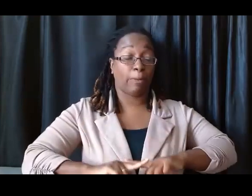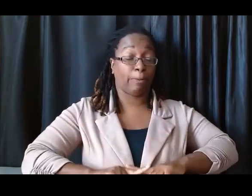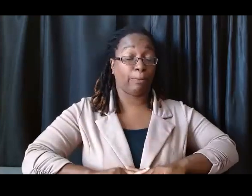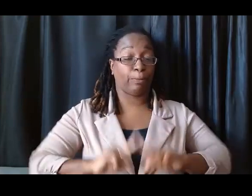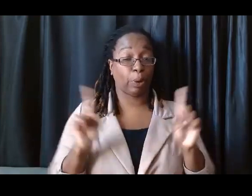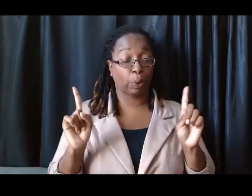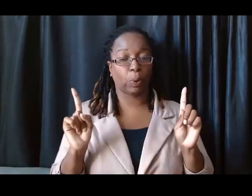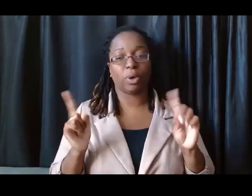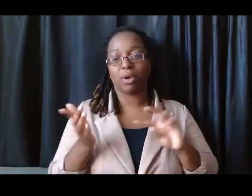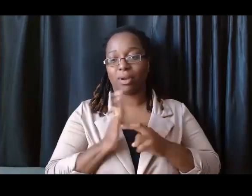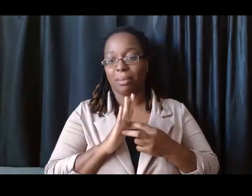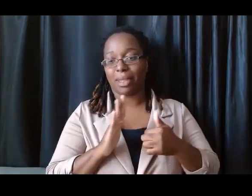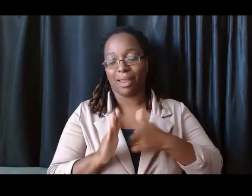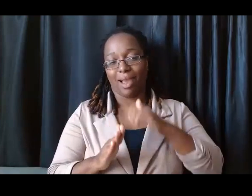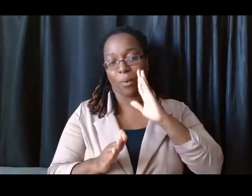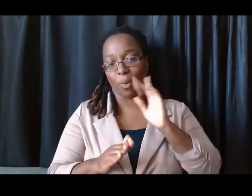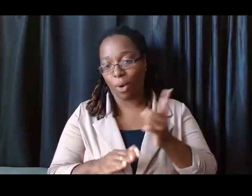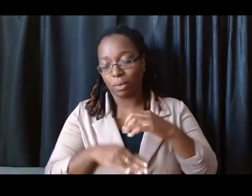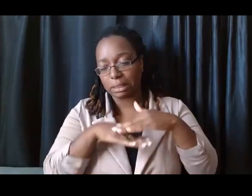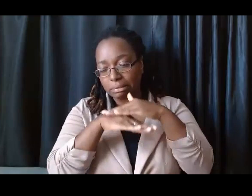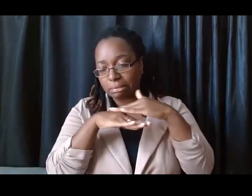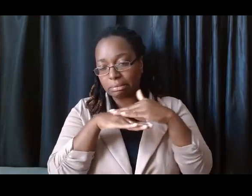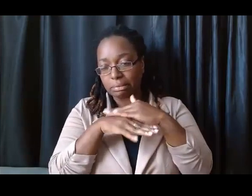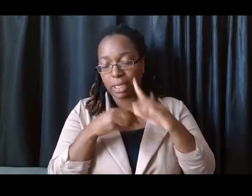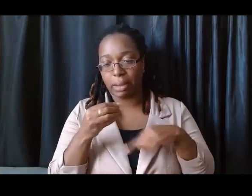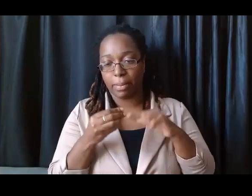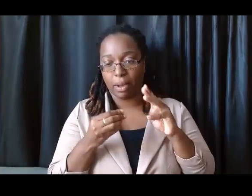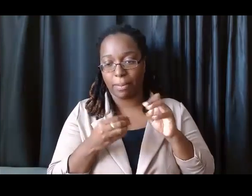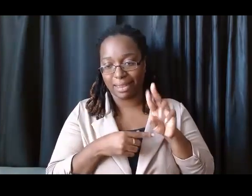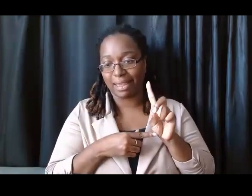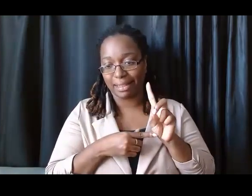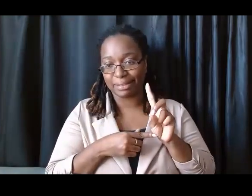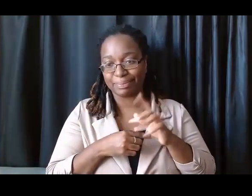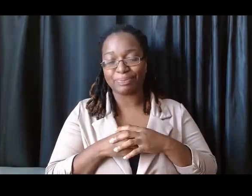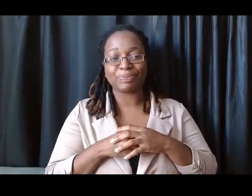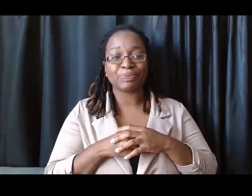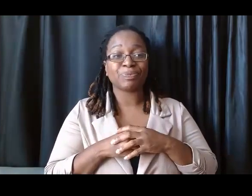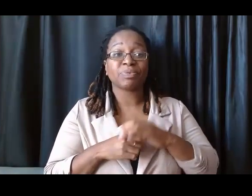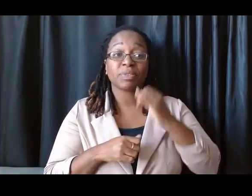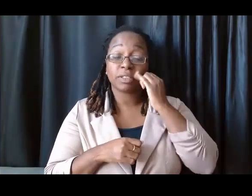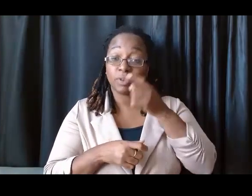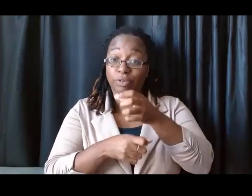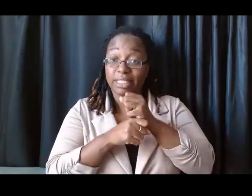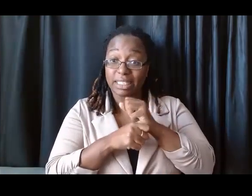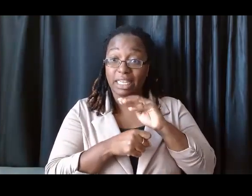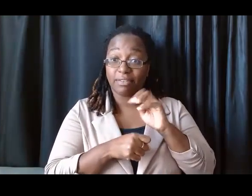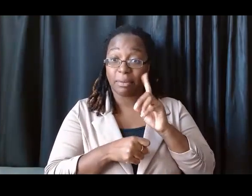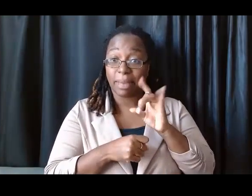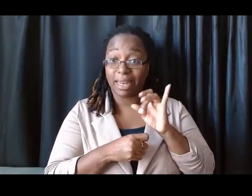some high level information with you about Medicaid. So if you're receiving Medicaid and